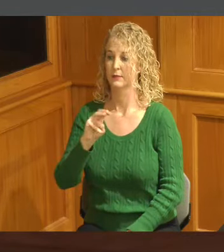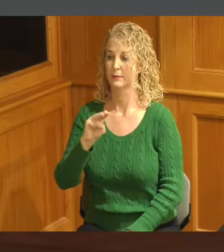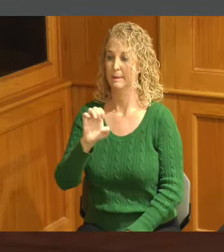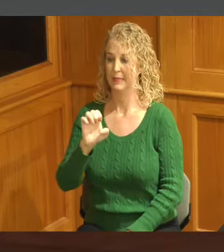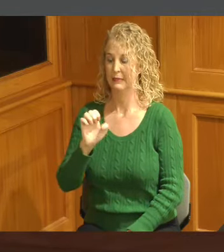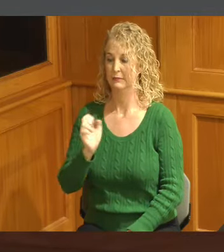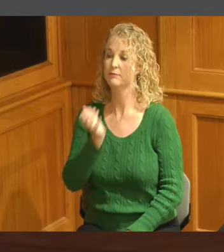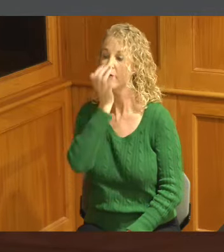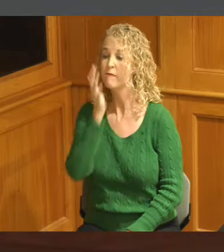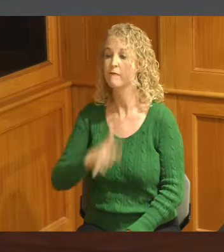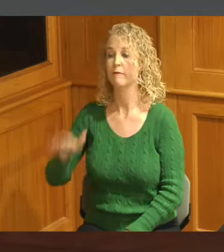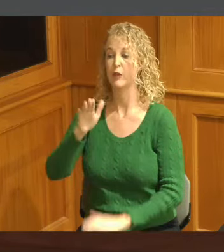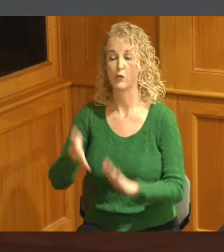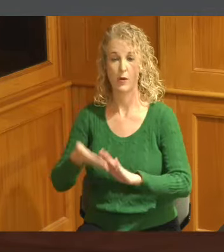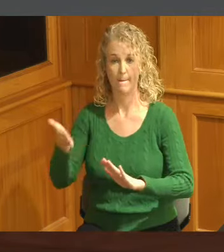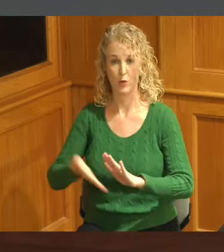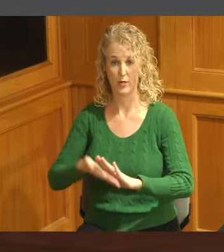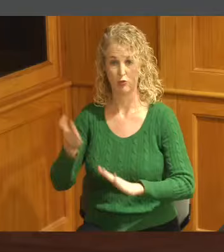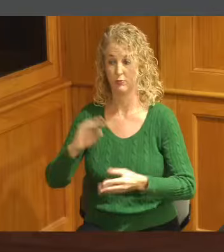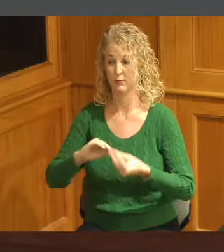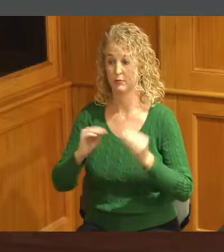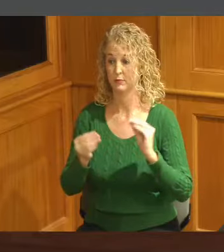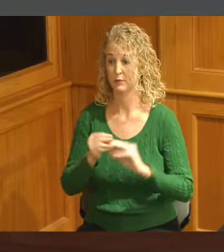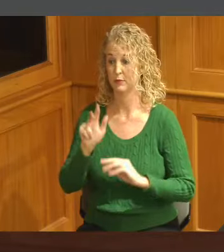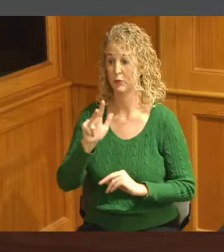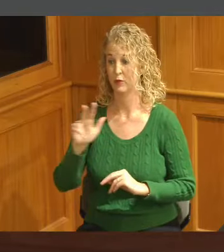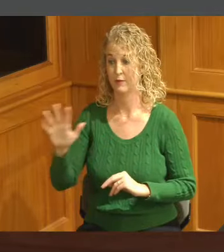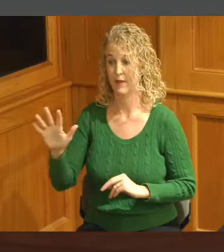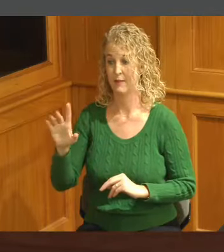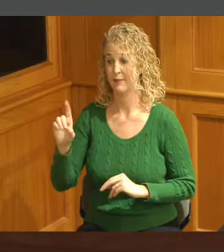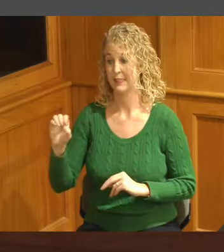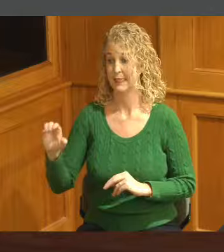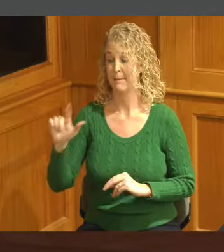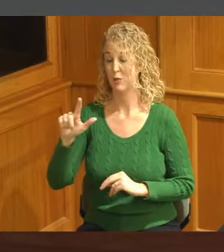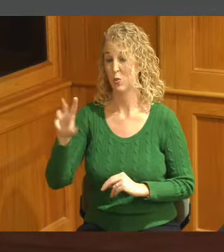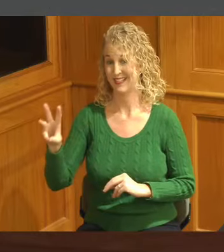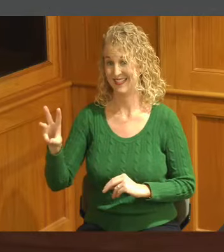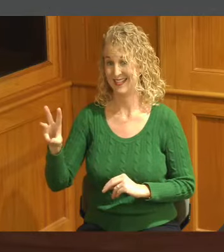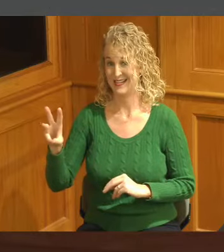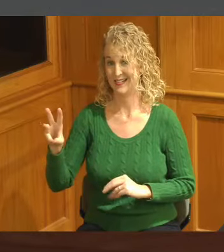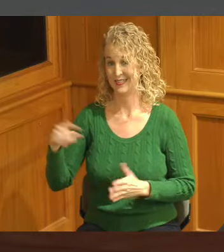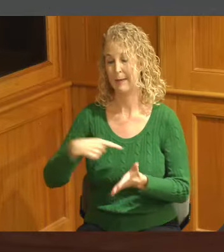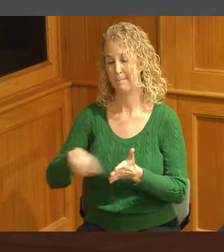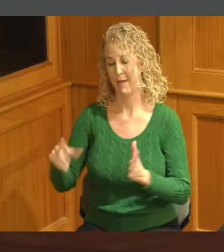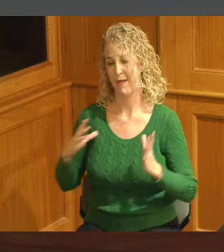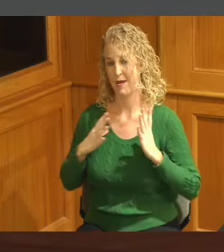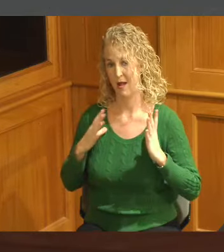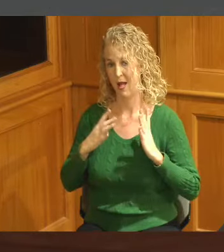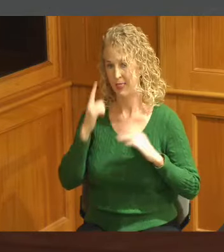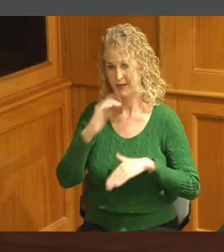Development. Item 35 is a resolution declaring December 26th a paid holiday of the county.